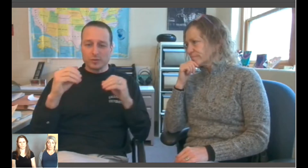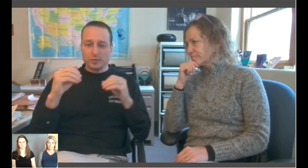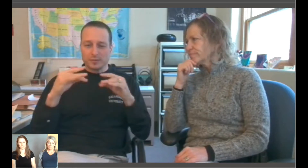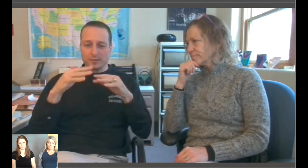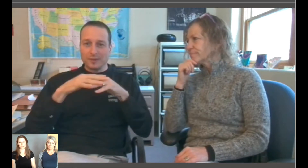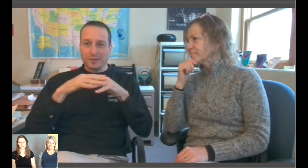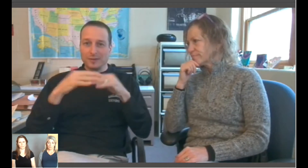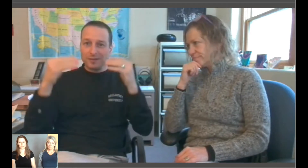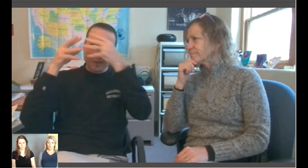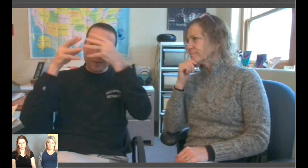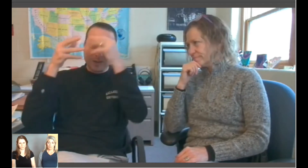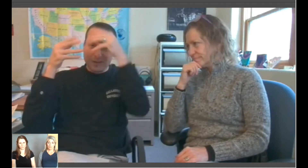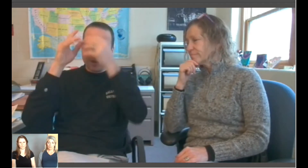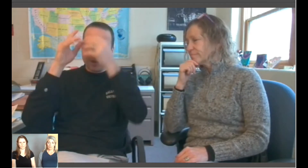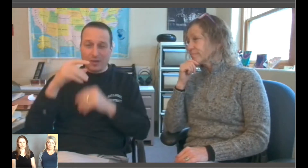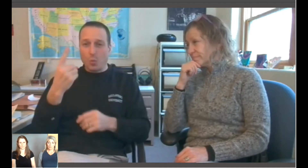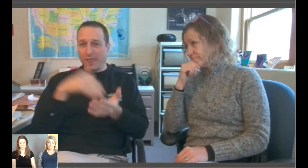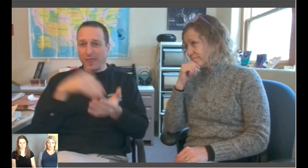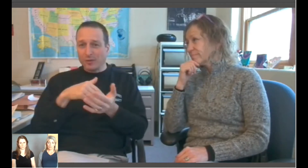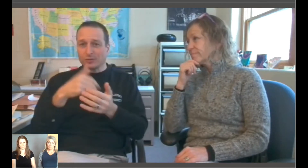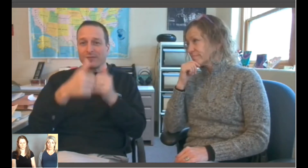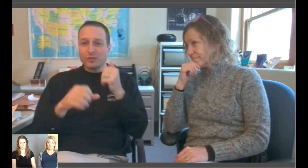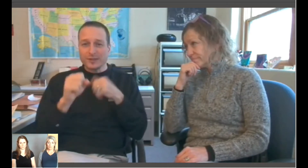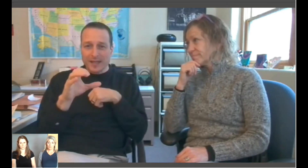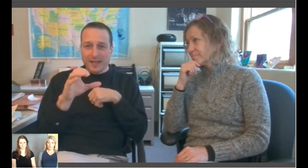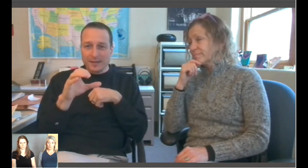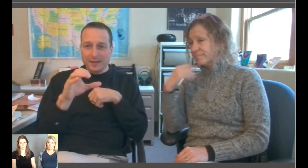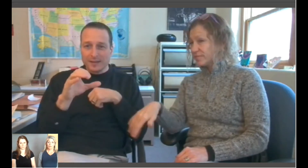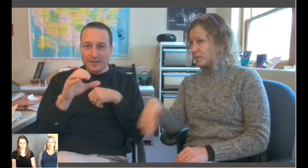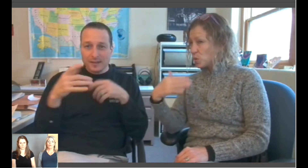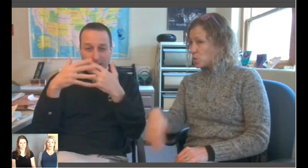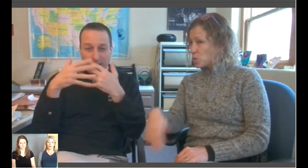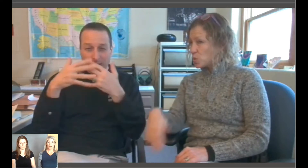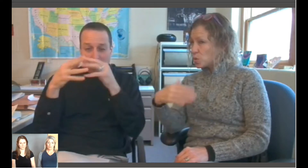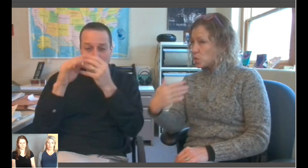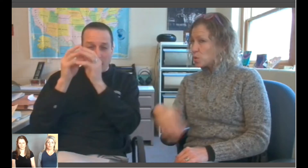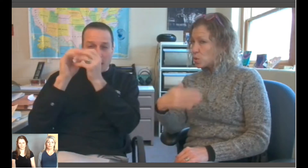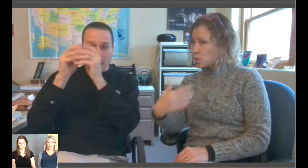Research shows that 1,000 connections per second are made in the first year.